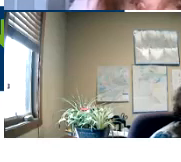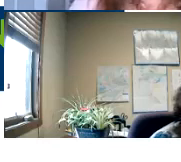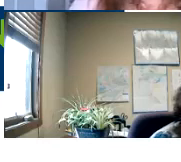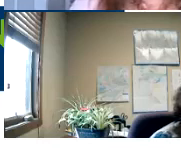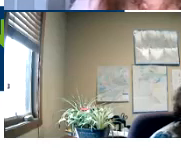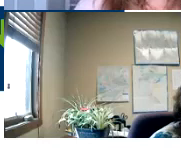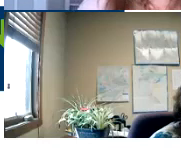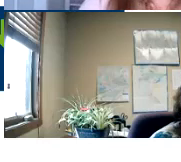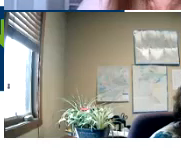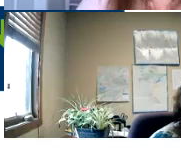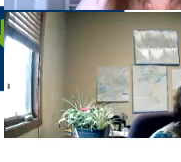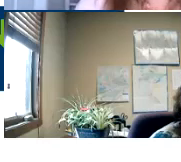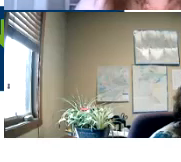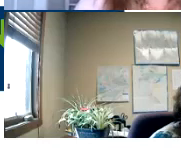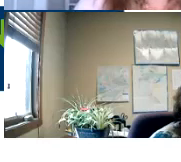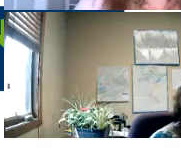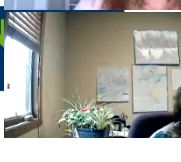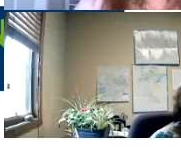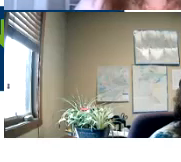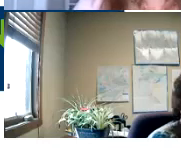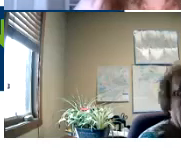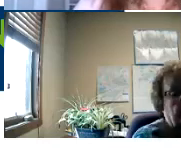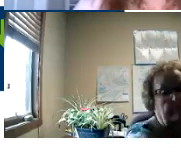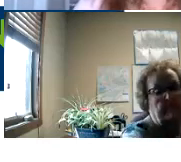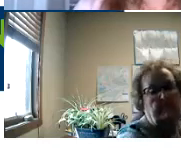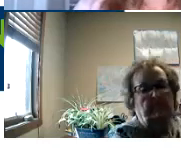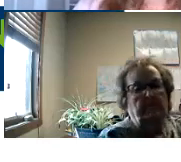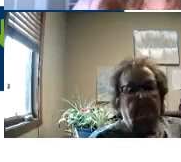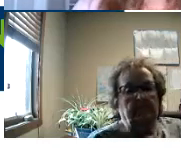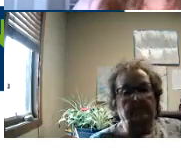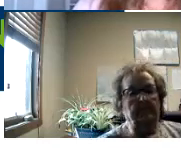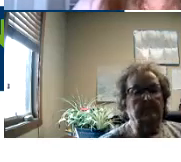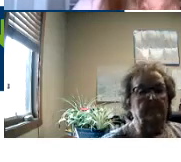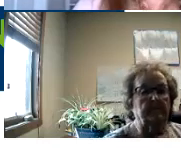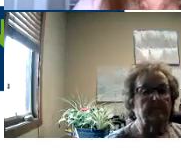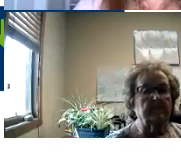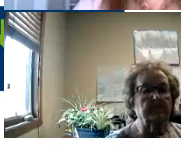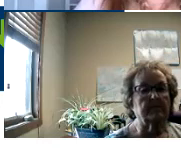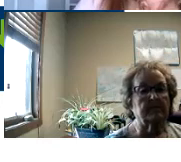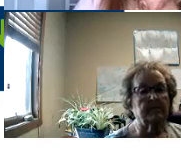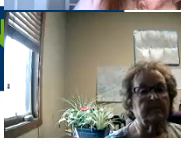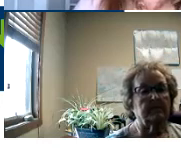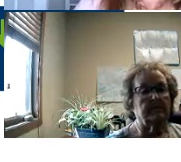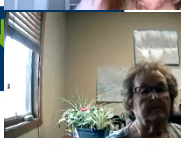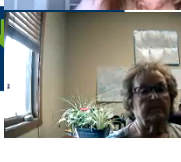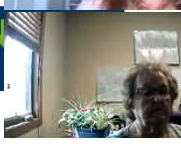either intentionally or unintentionally through service delivery and then hip, of course, is a federal standard around privacy